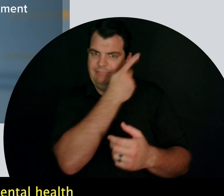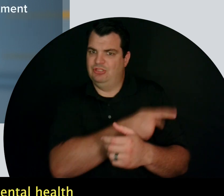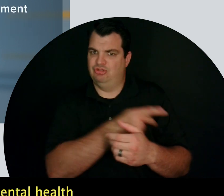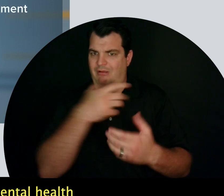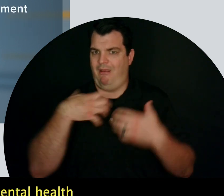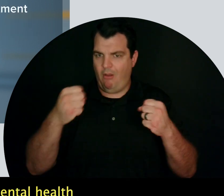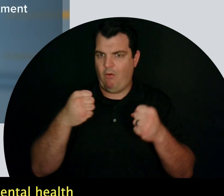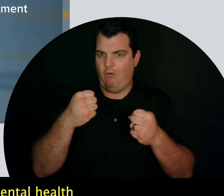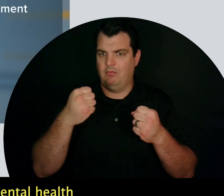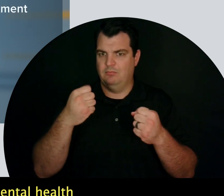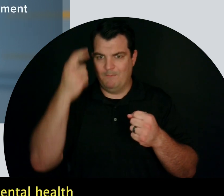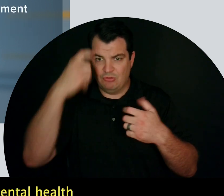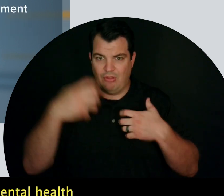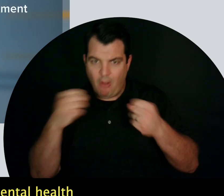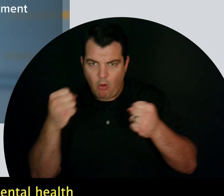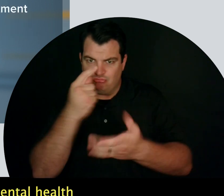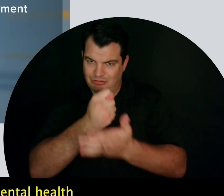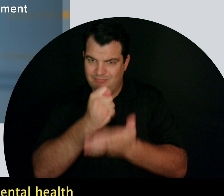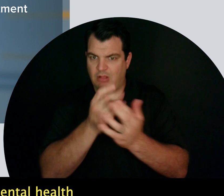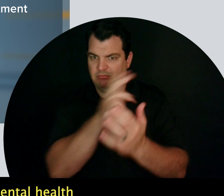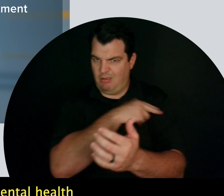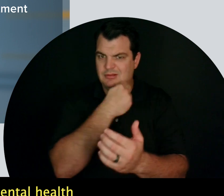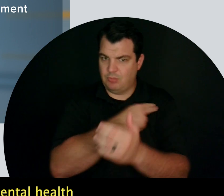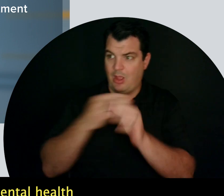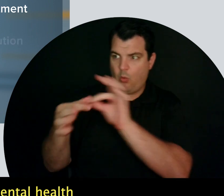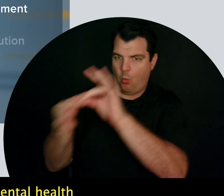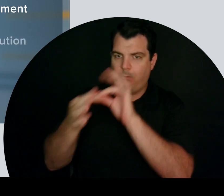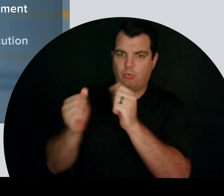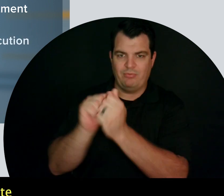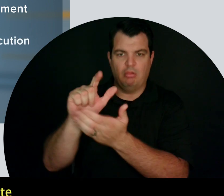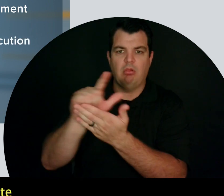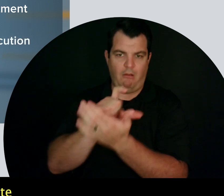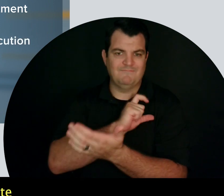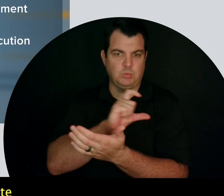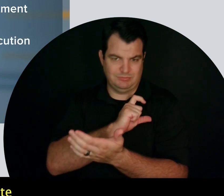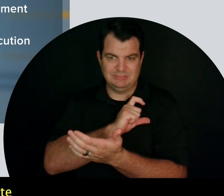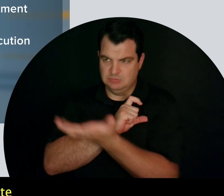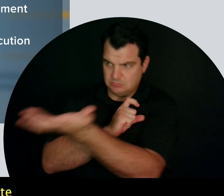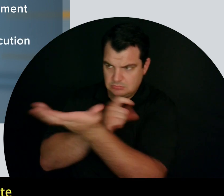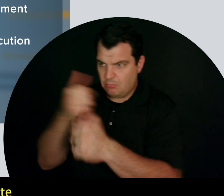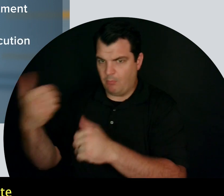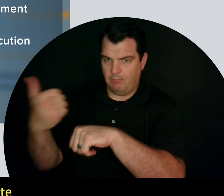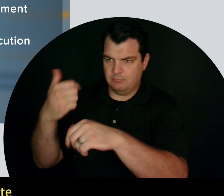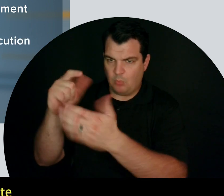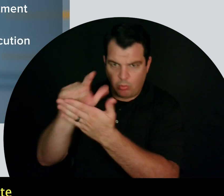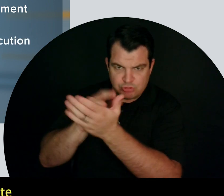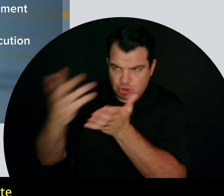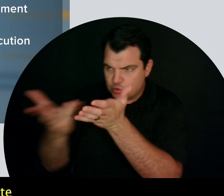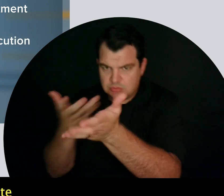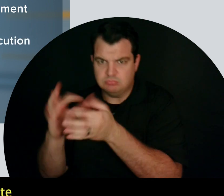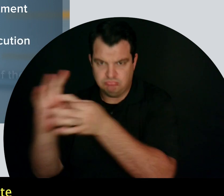in-patient health or mental health treatment related to the crime, and cooperate with law enforcement and prosecution.